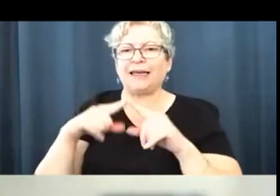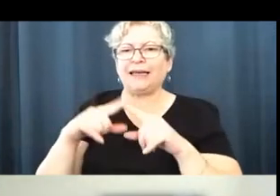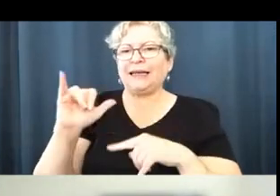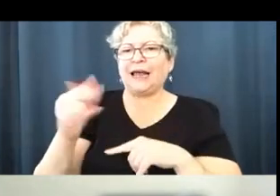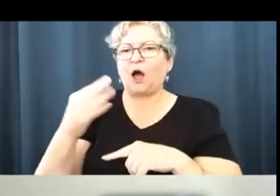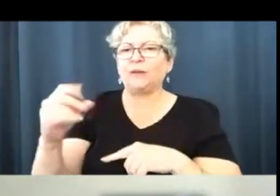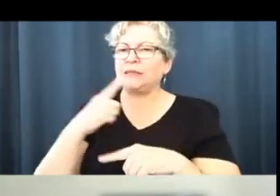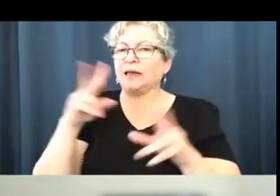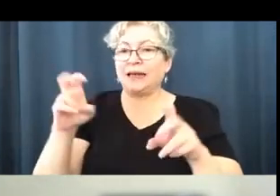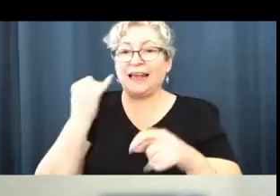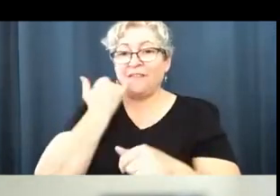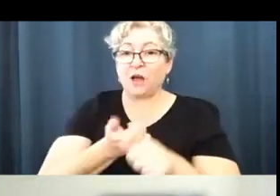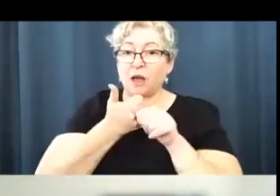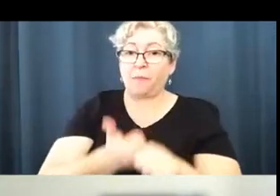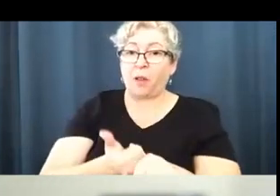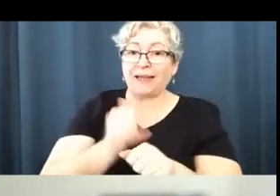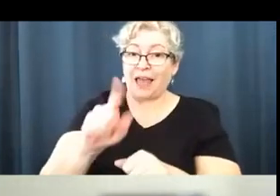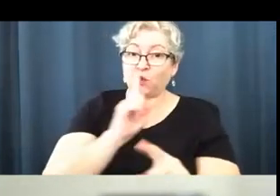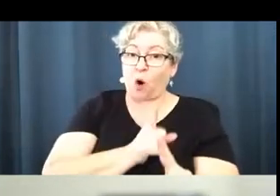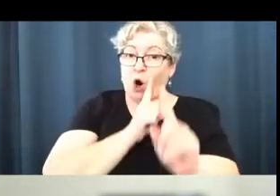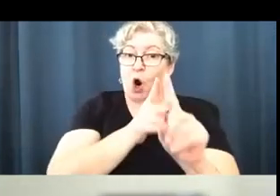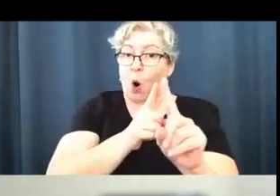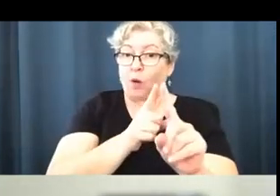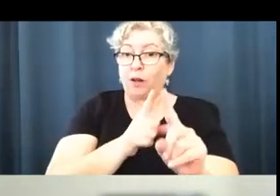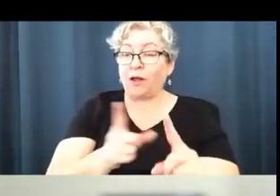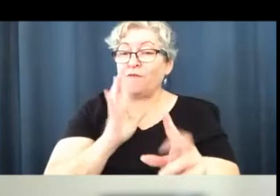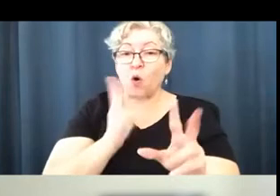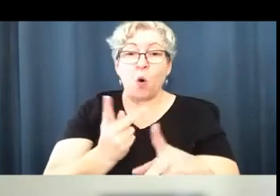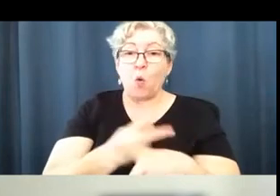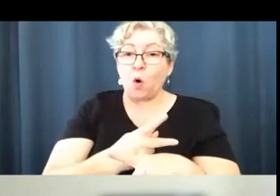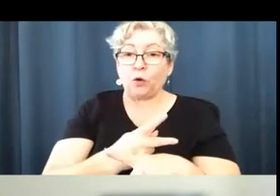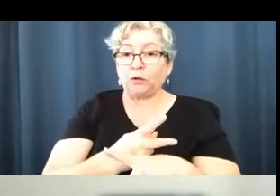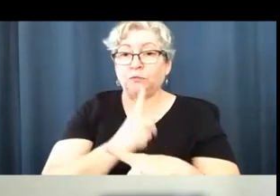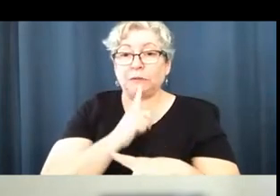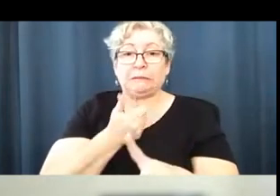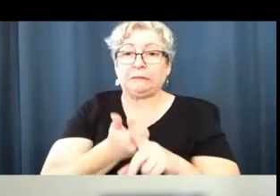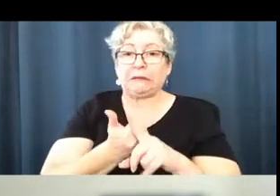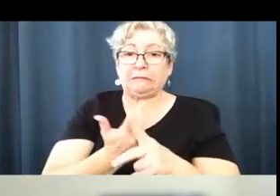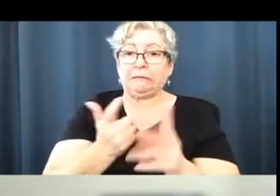"If compliance is your goal, if you're any worse at all, you're illegal," that's not where we wanna be.